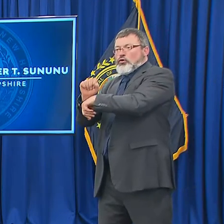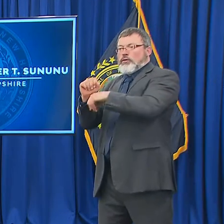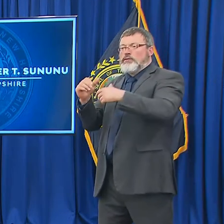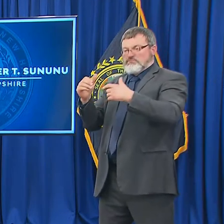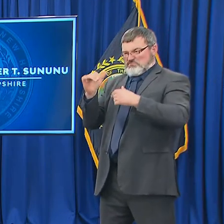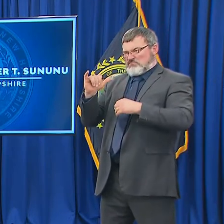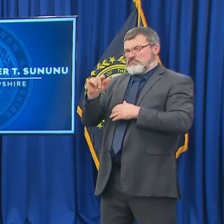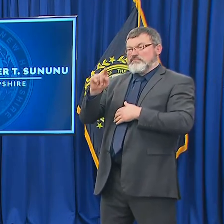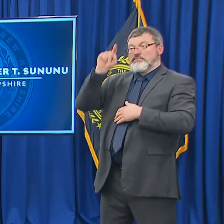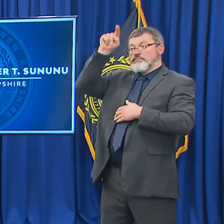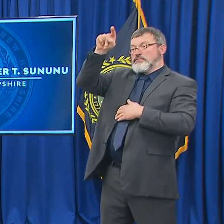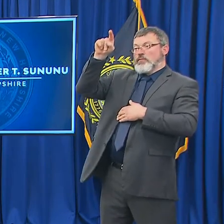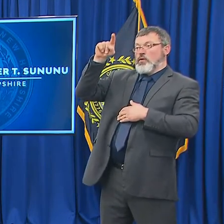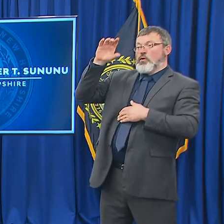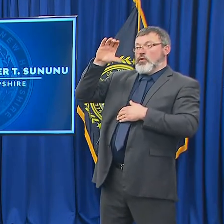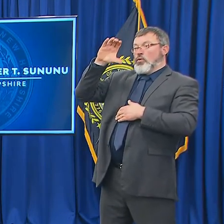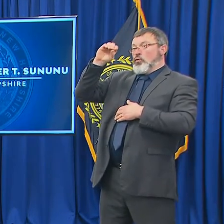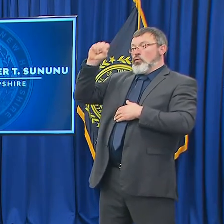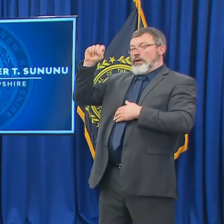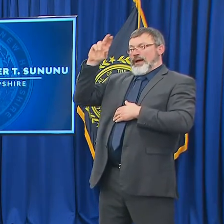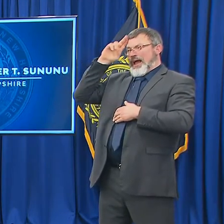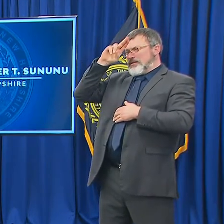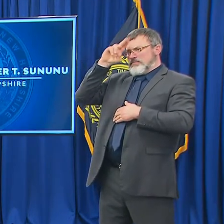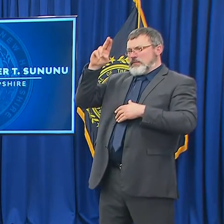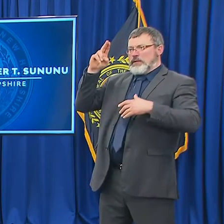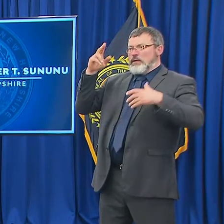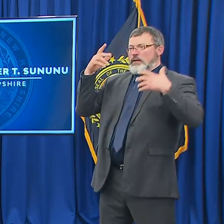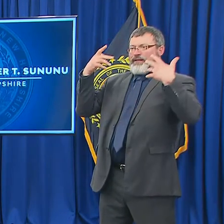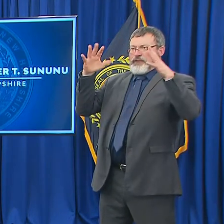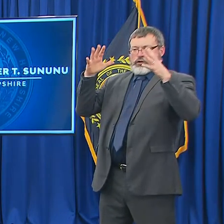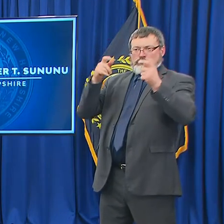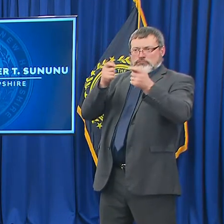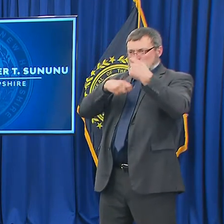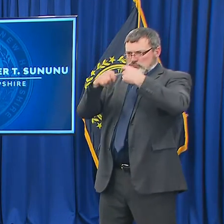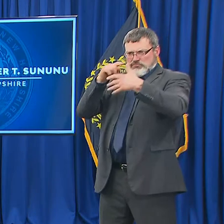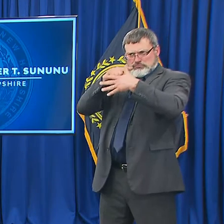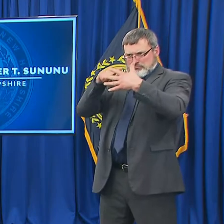Some states have put National Guard into every nursing home